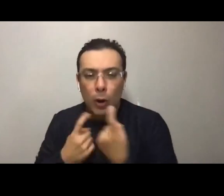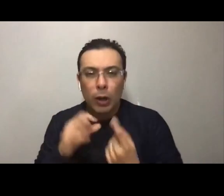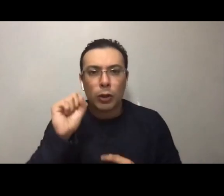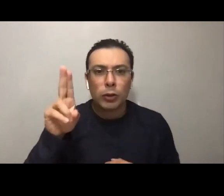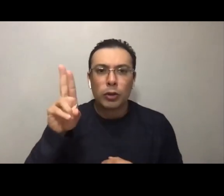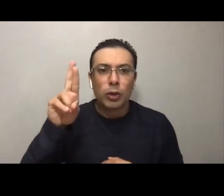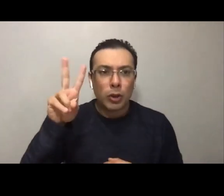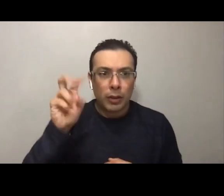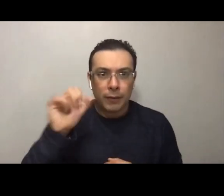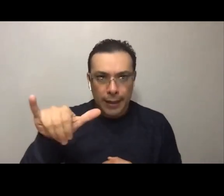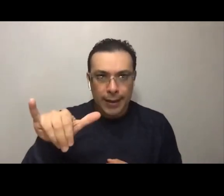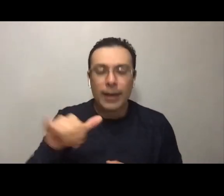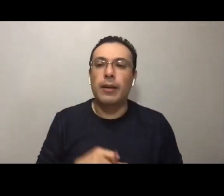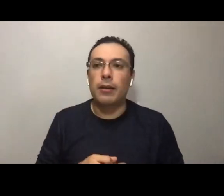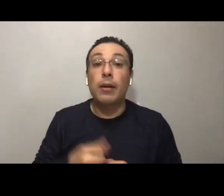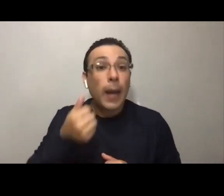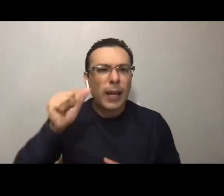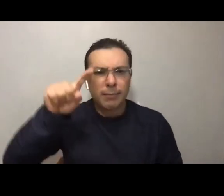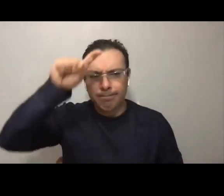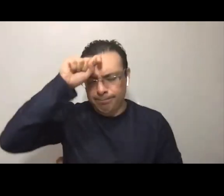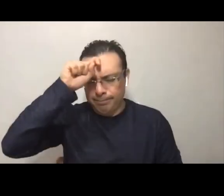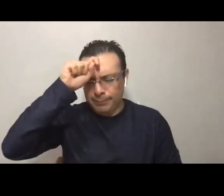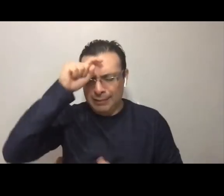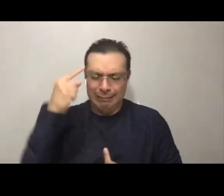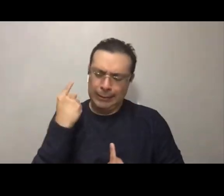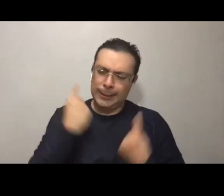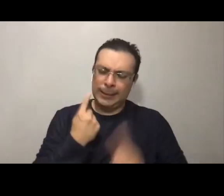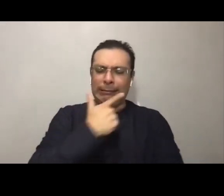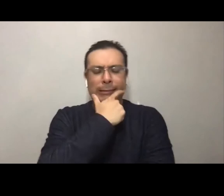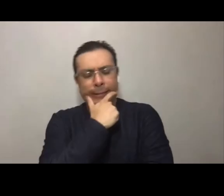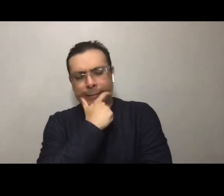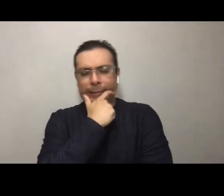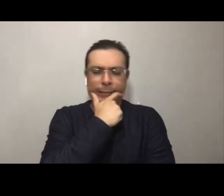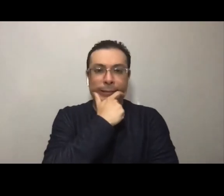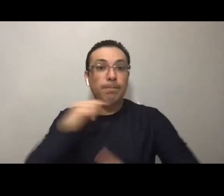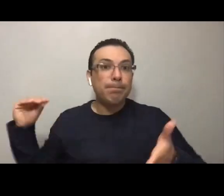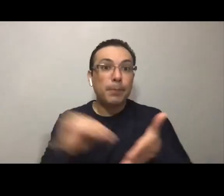what are the questions you are wrestling with, and to give us input so that we can improve the series for you.